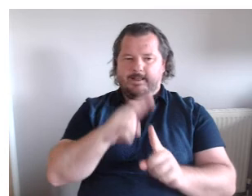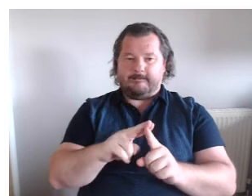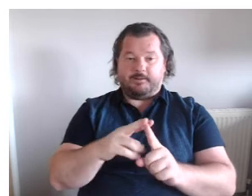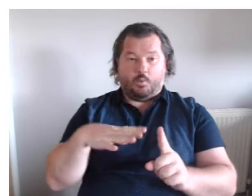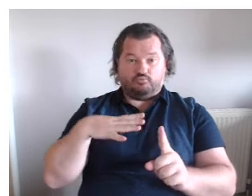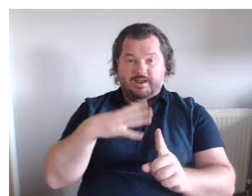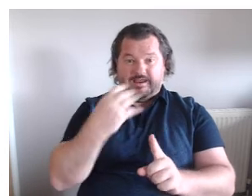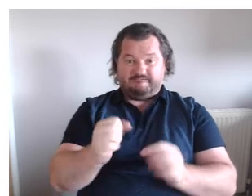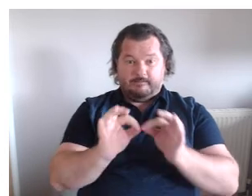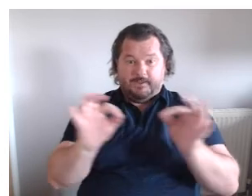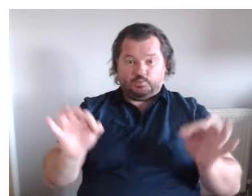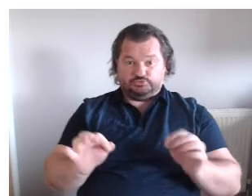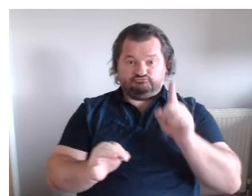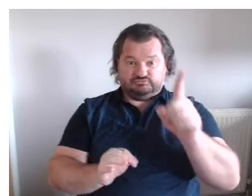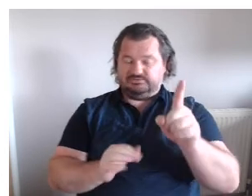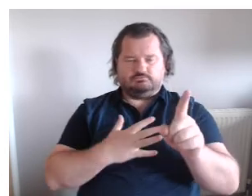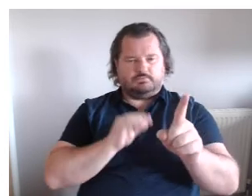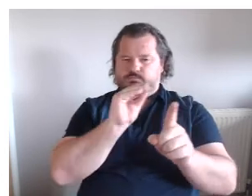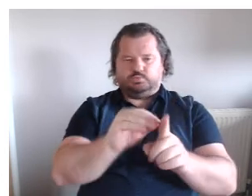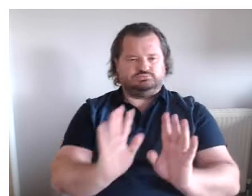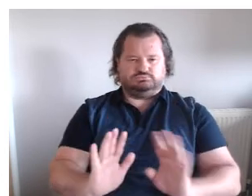If there is already a boundary, we do not insert the new boundary.